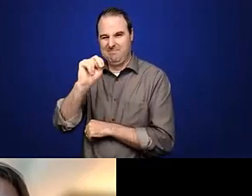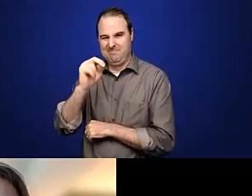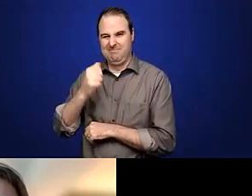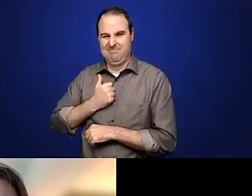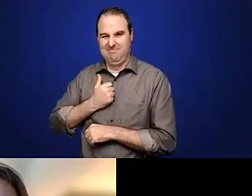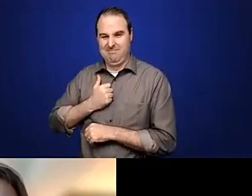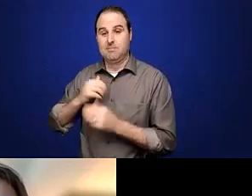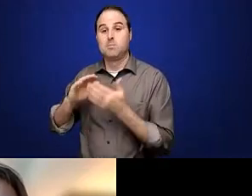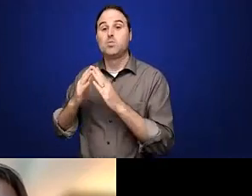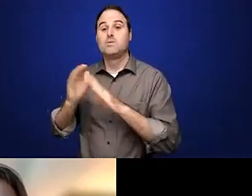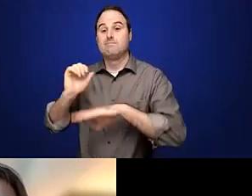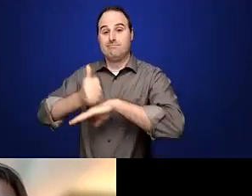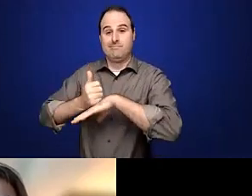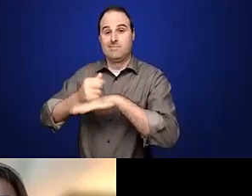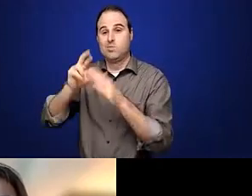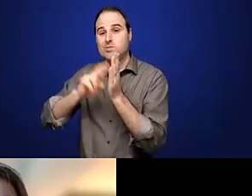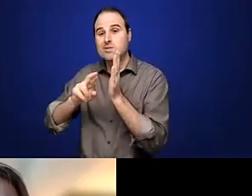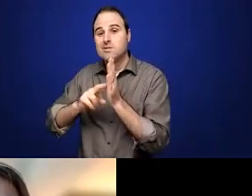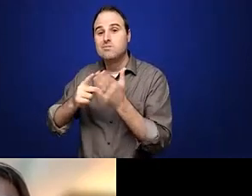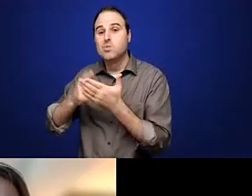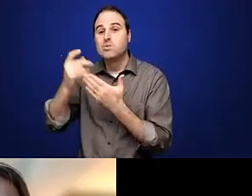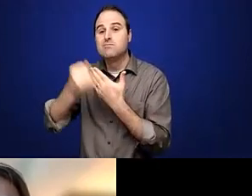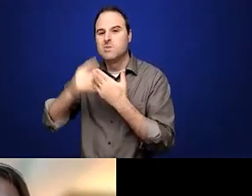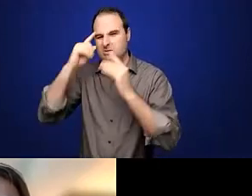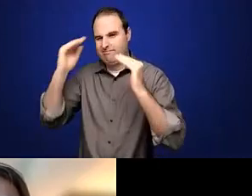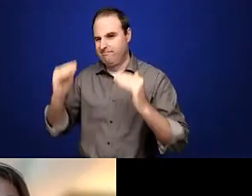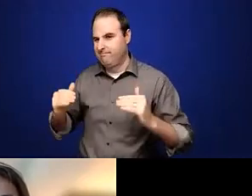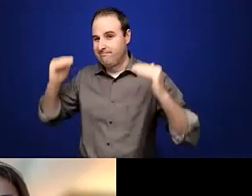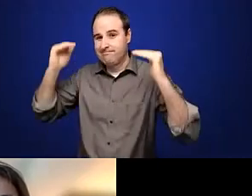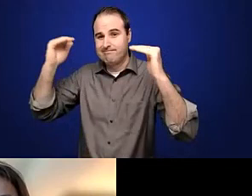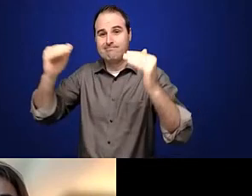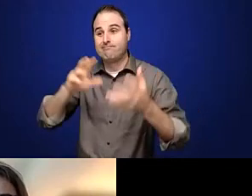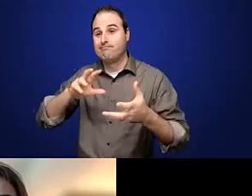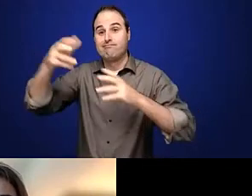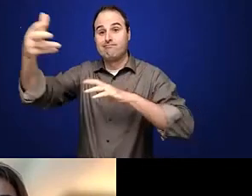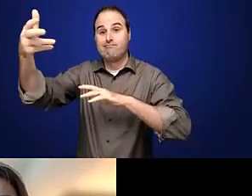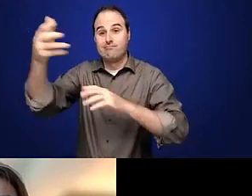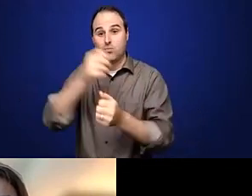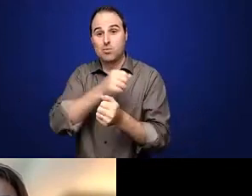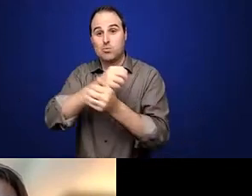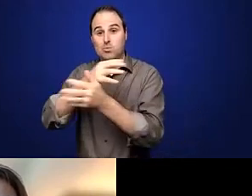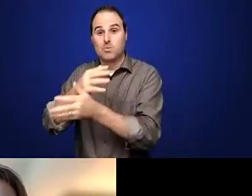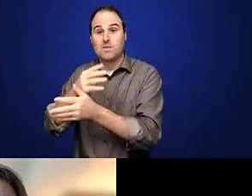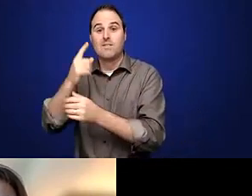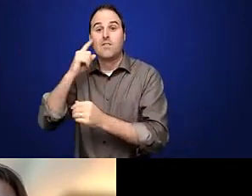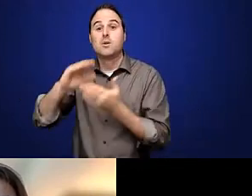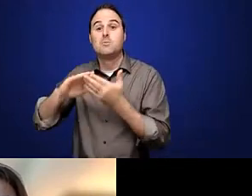project to enhance disaster preparedness of community brain injury associations.